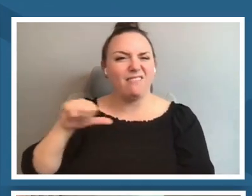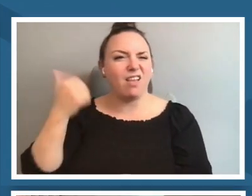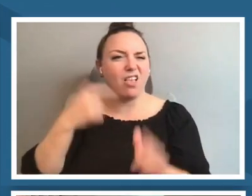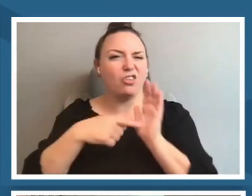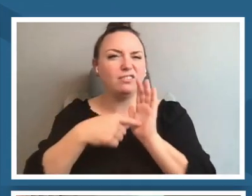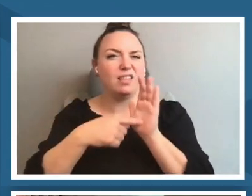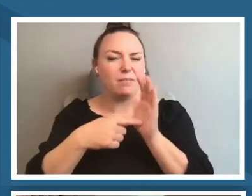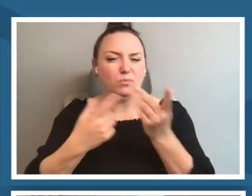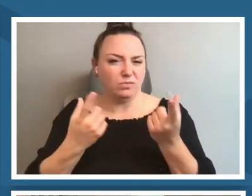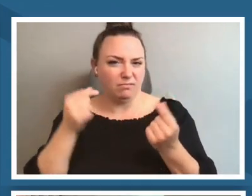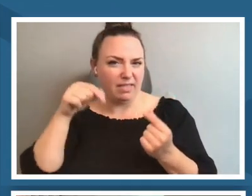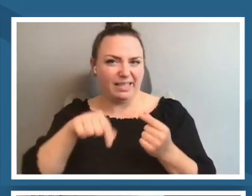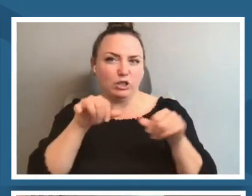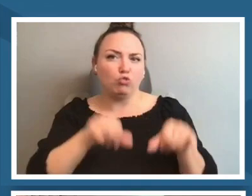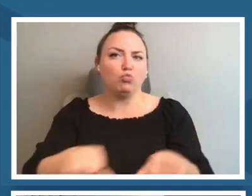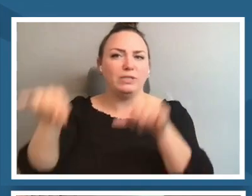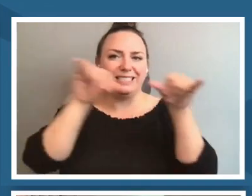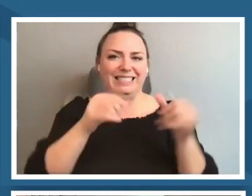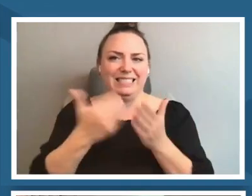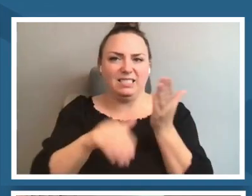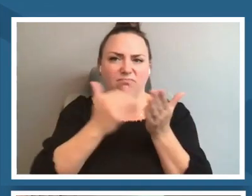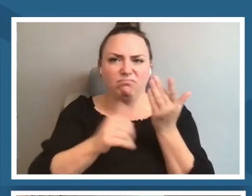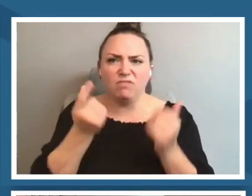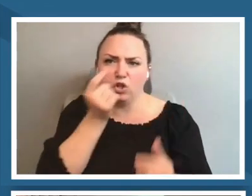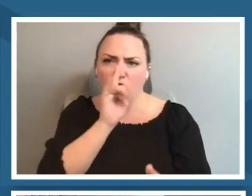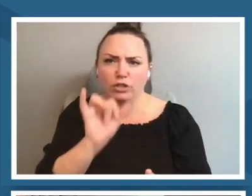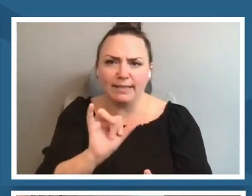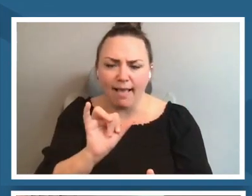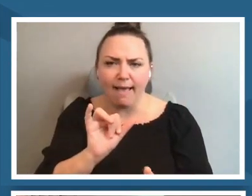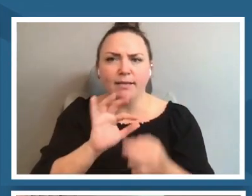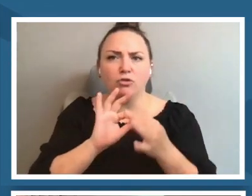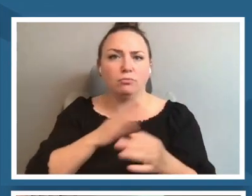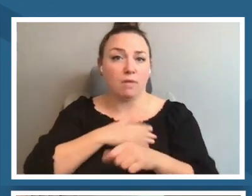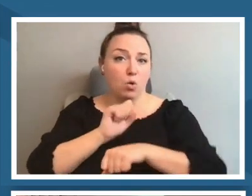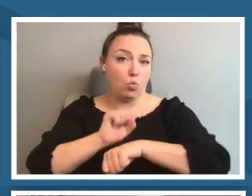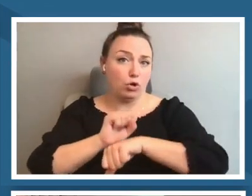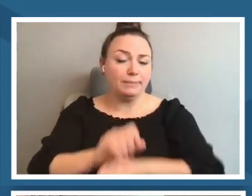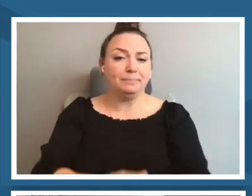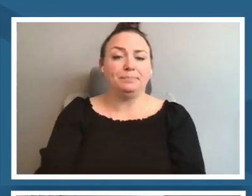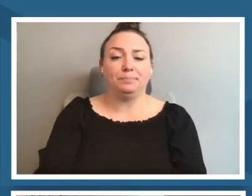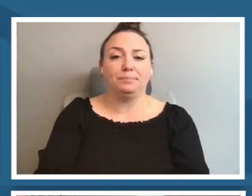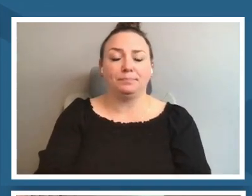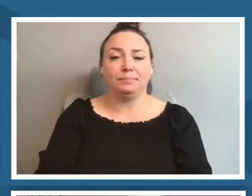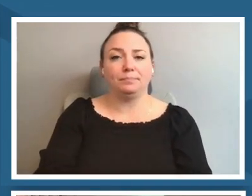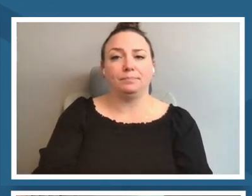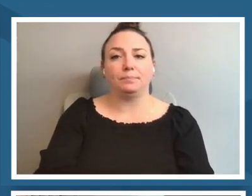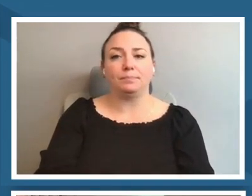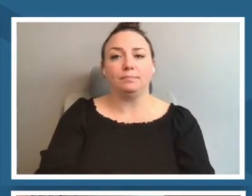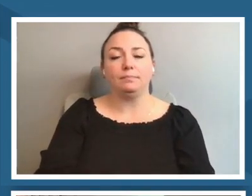routine looks like in terms of the work i've done